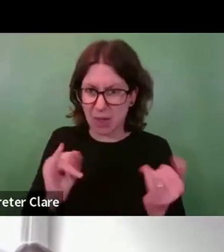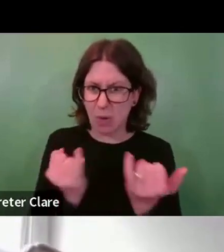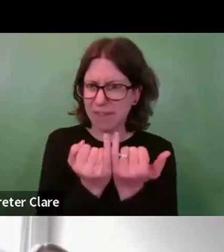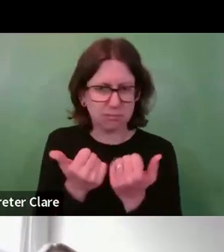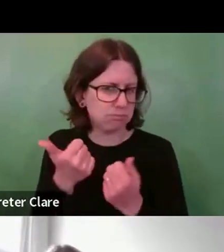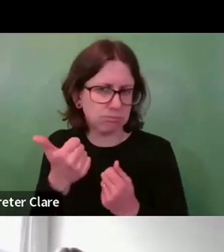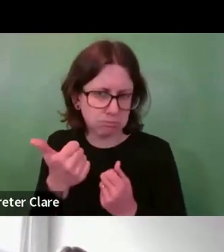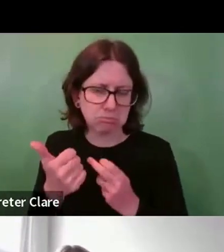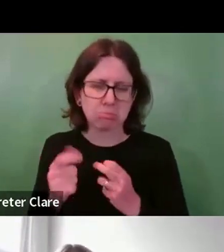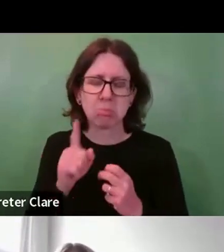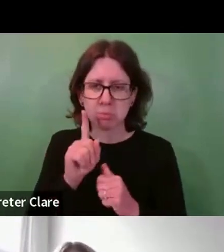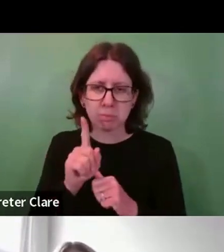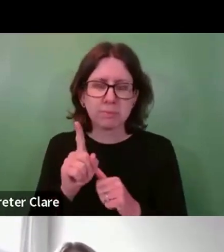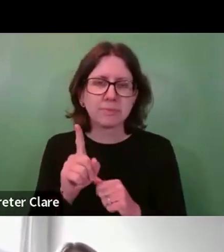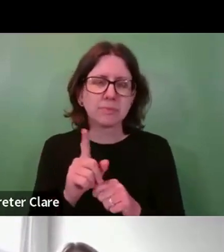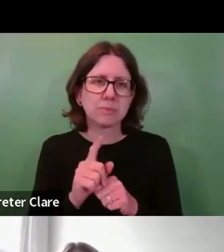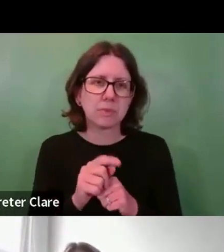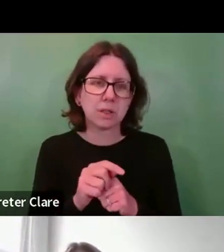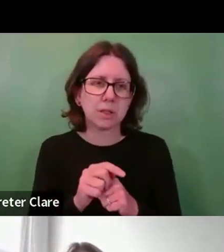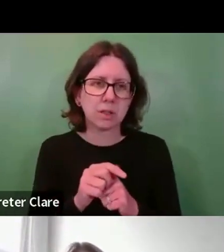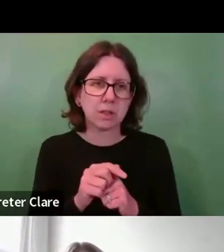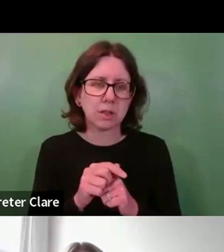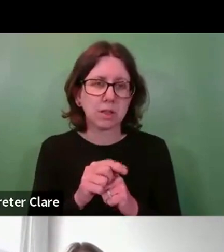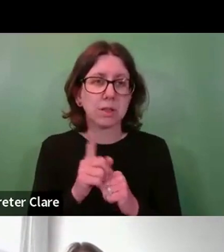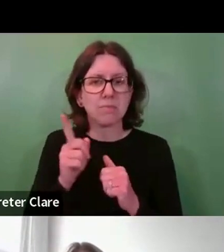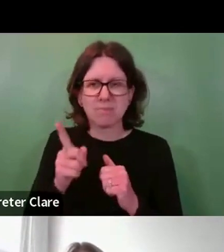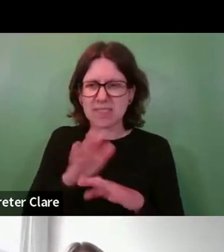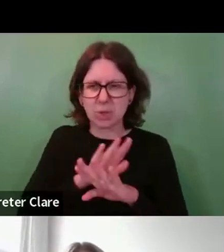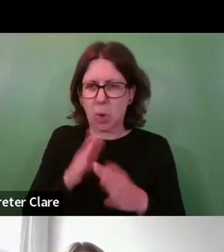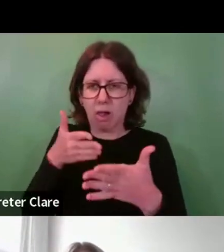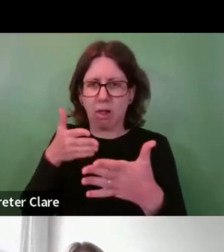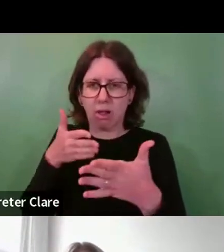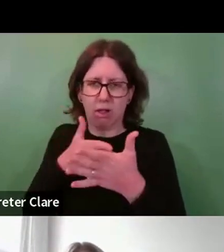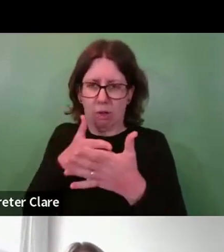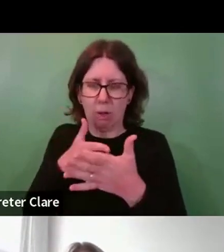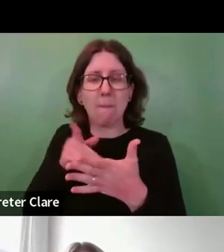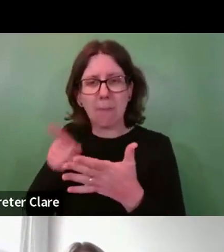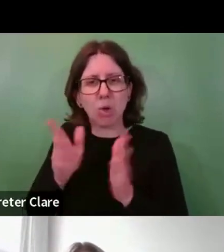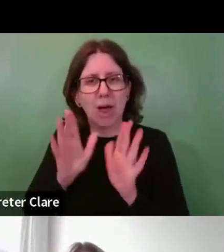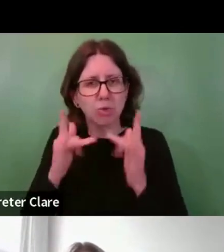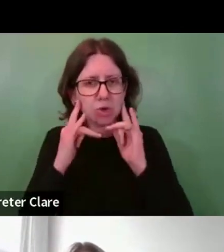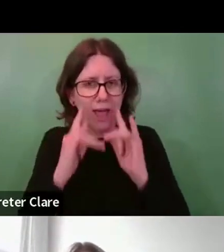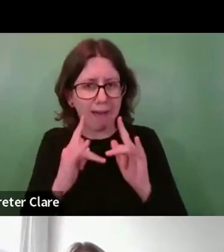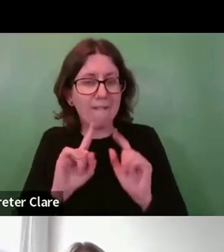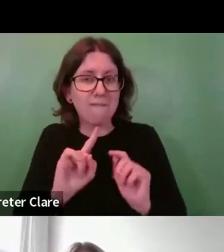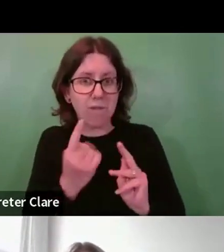so it in itself isn't a bar, but you would just need to, to check that there's no conflict with the, the role that you're,